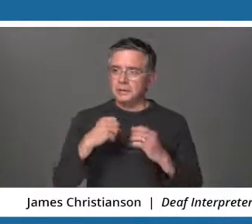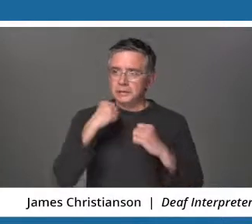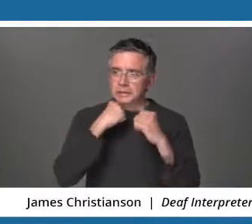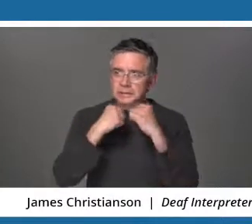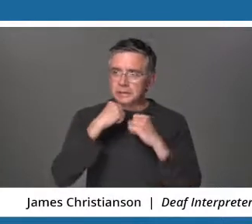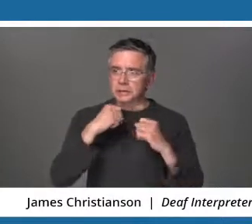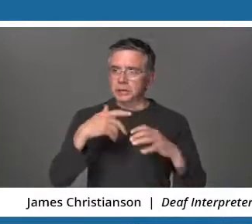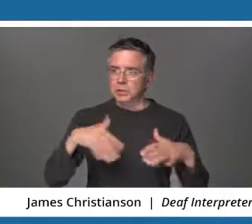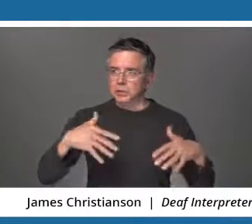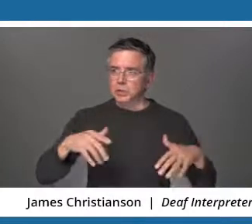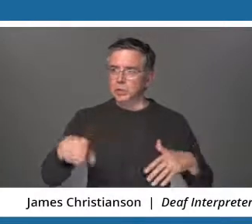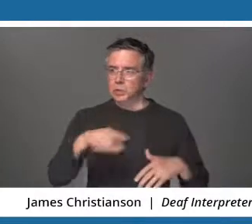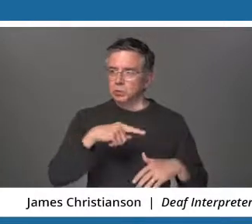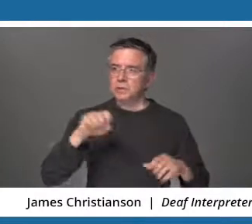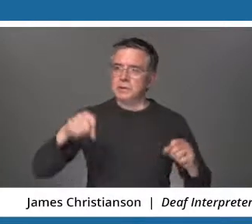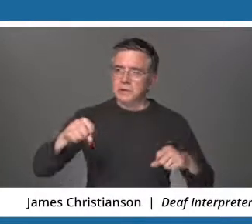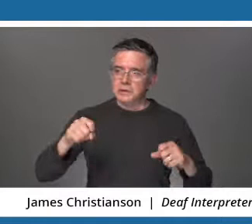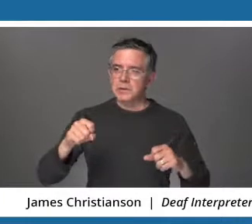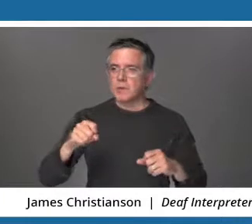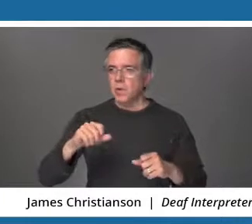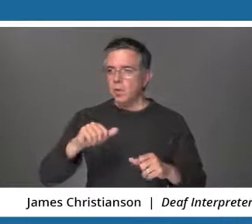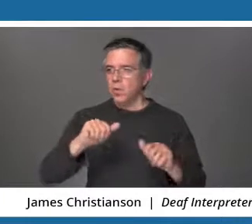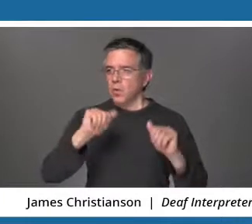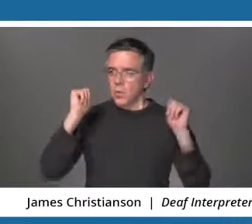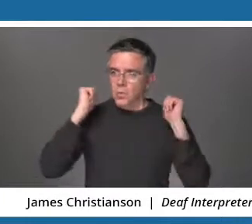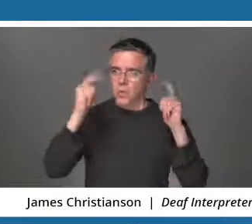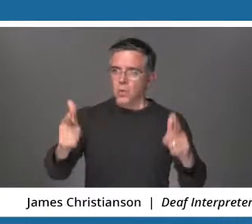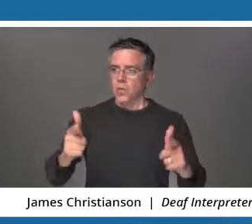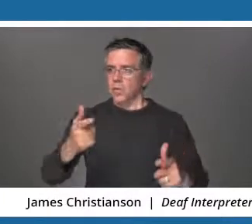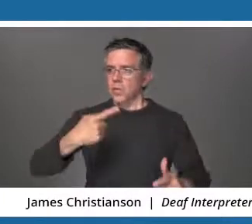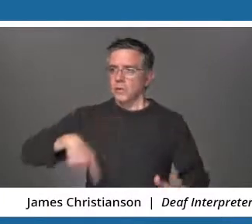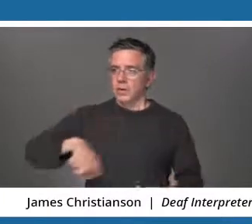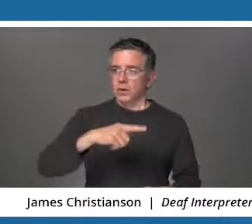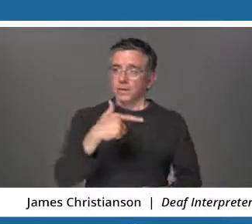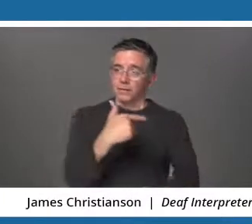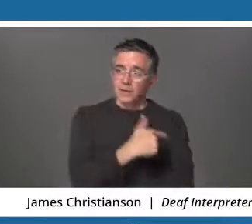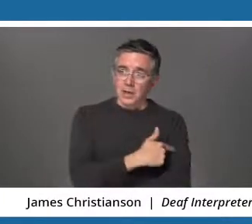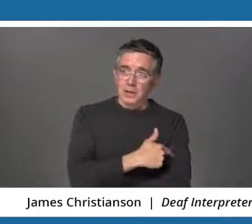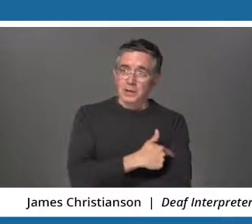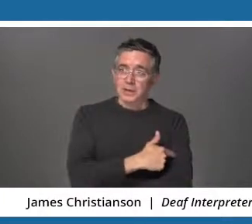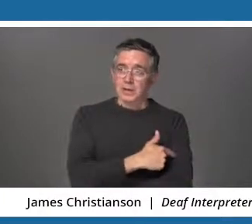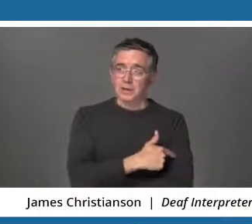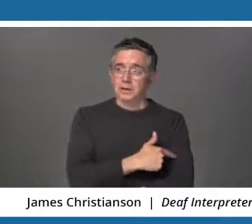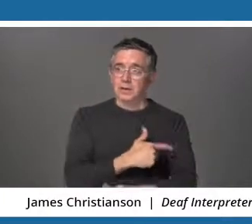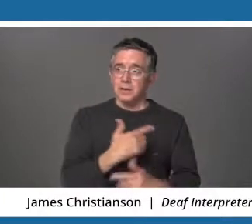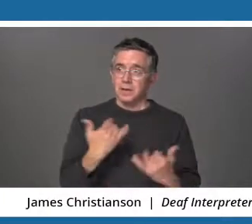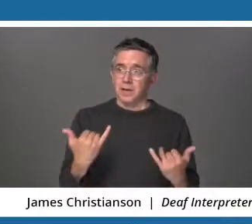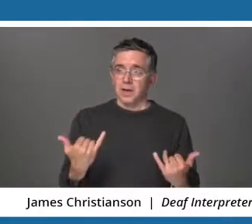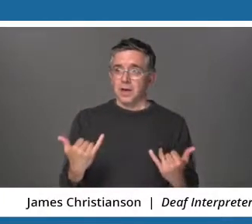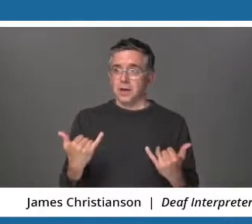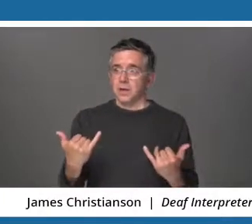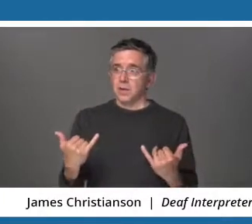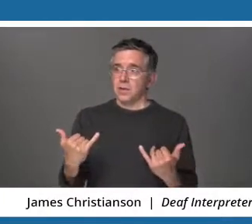And vaccine, certainly for all of us, represents a change, an end to the pandemic,